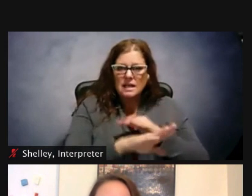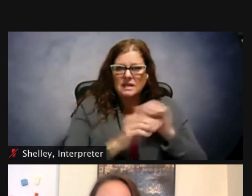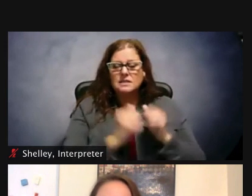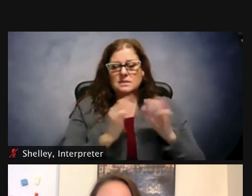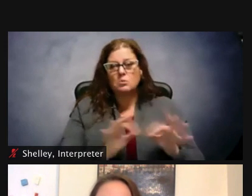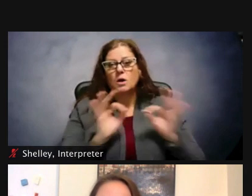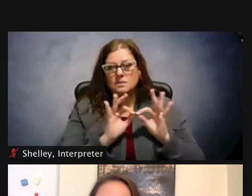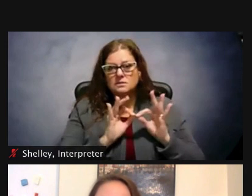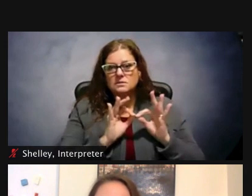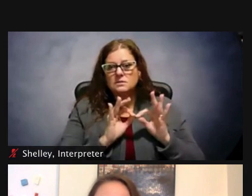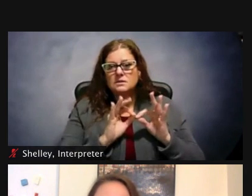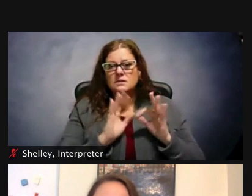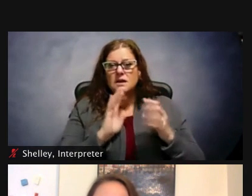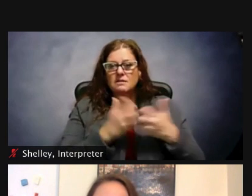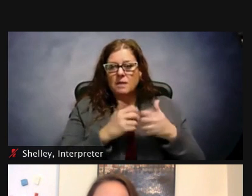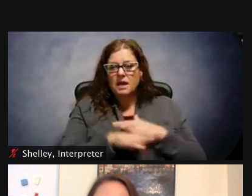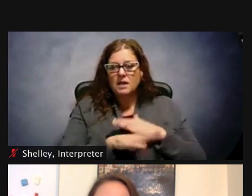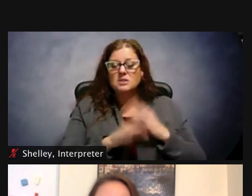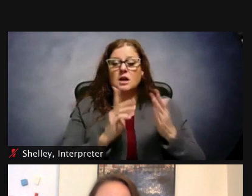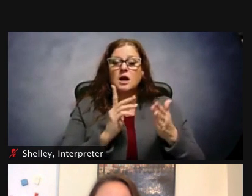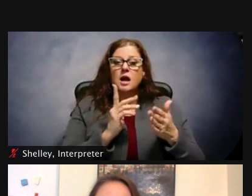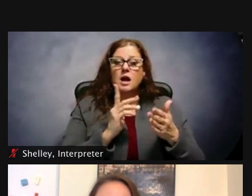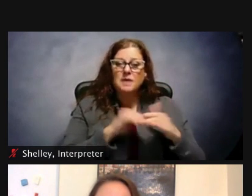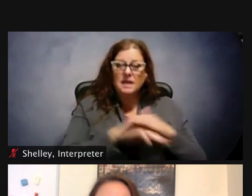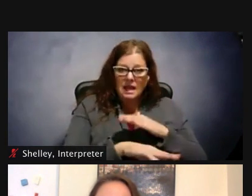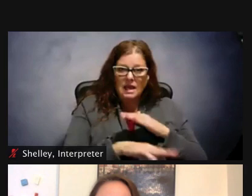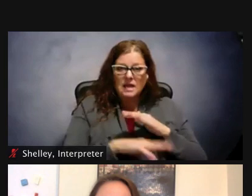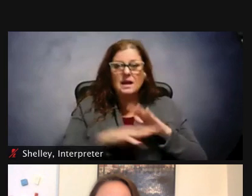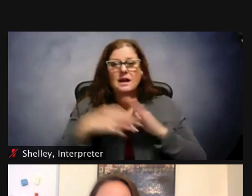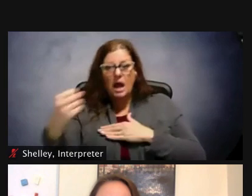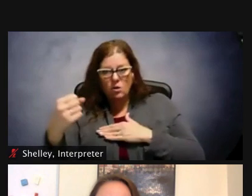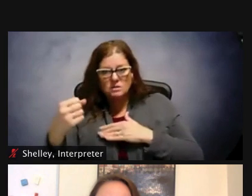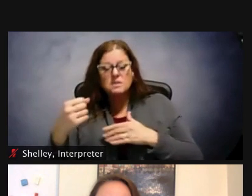doing that combination of push-in and pull-out. And even addressing the teacher. Even sometimes